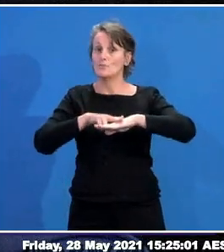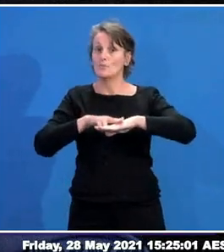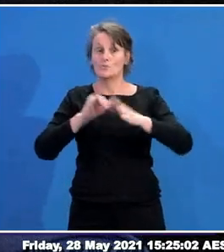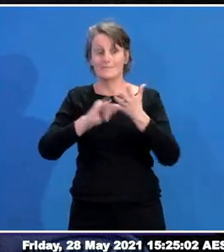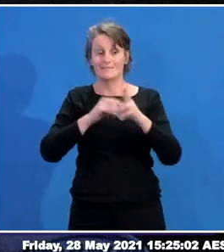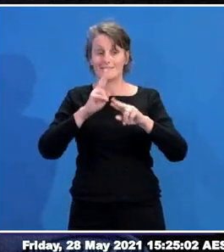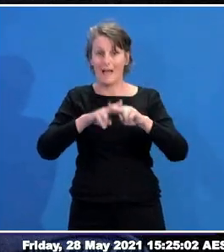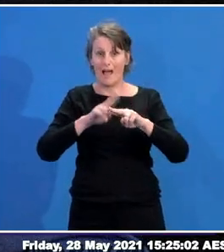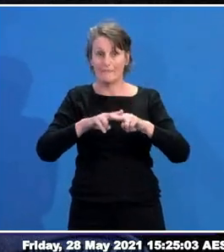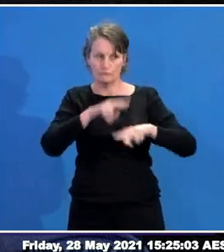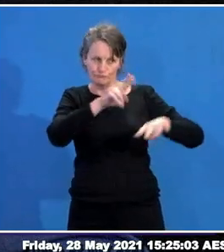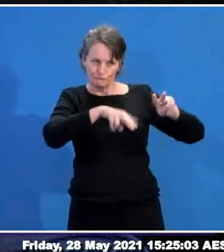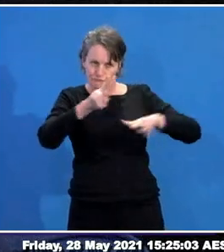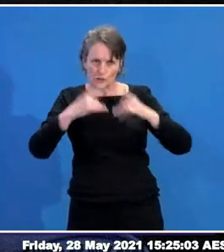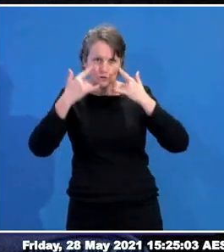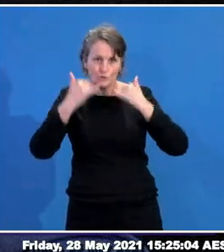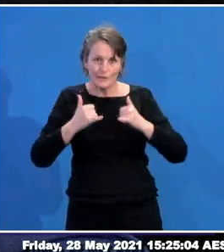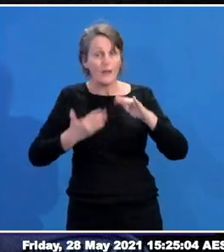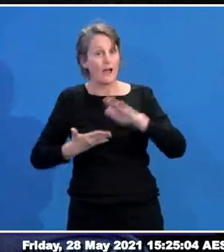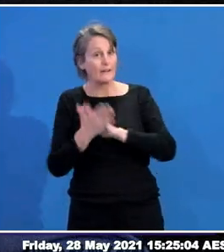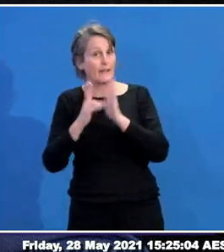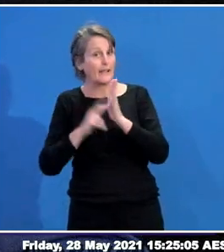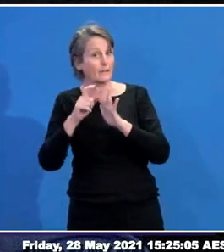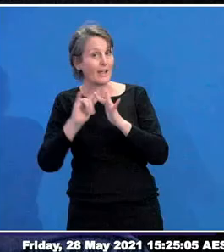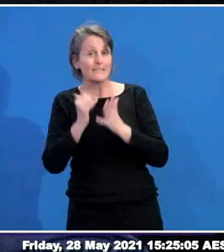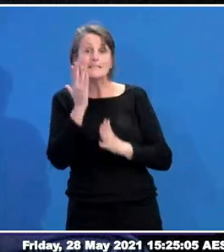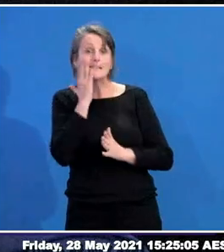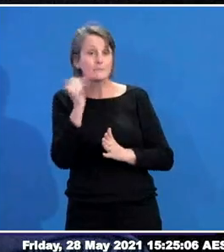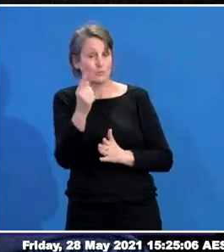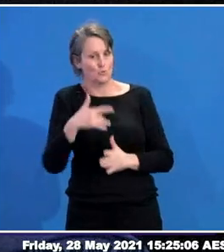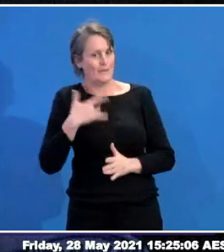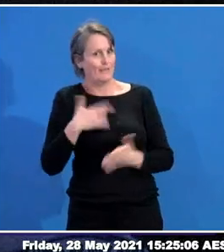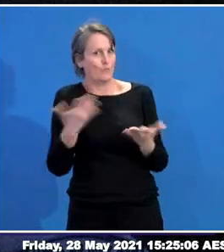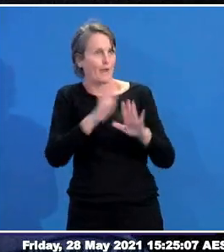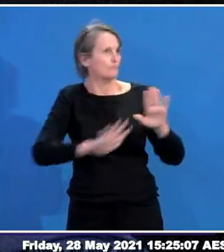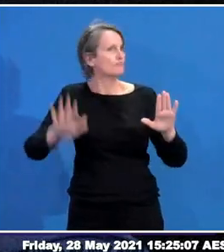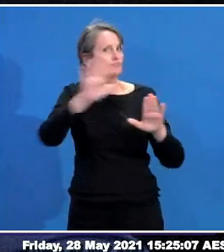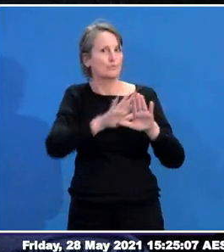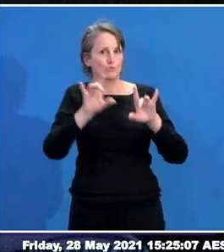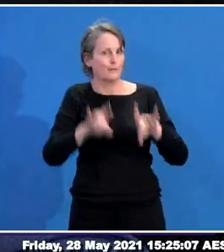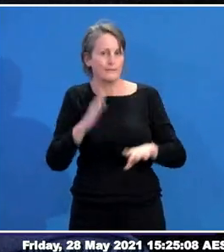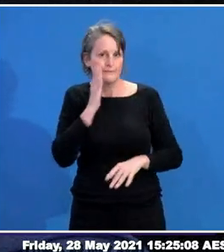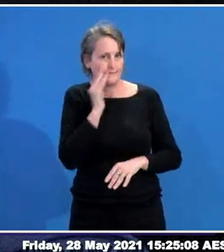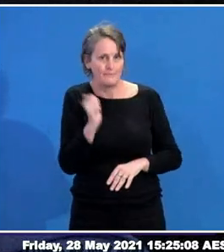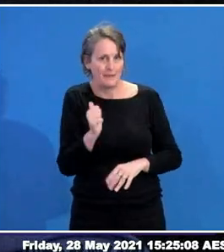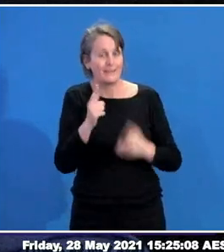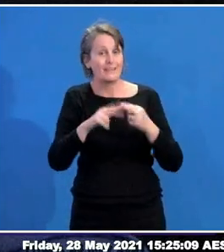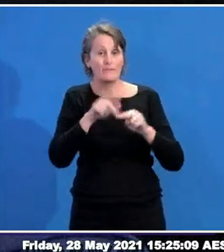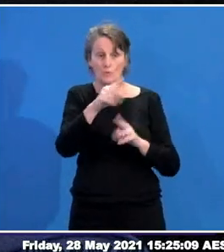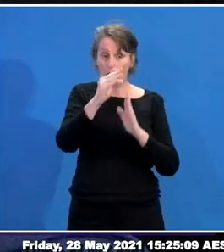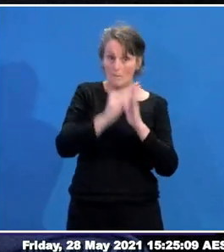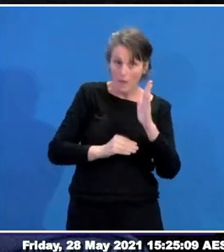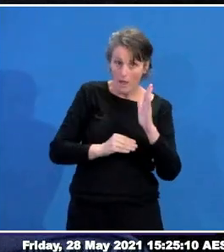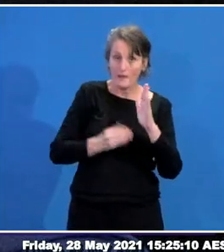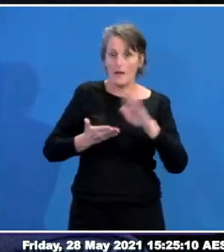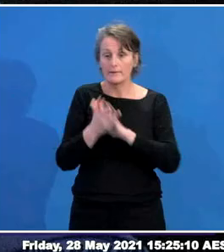is that wherever you are in the country, when an application is entered it is not